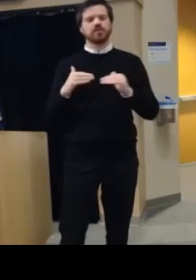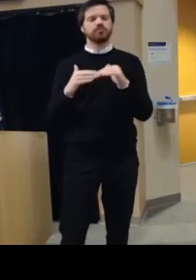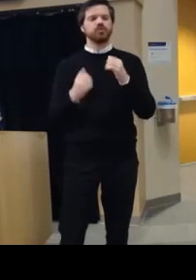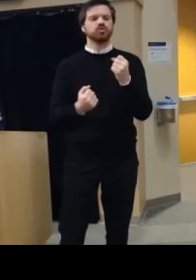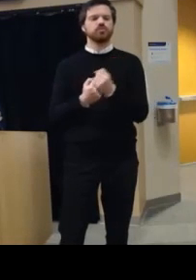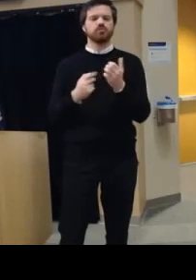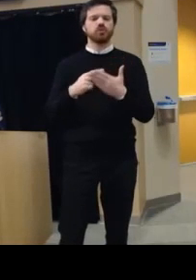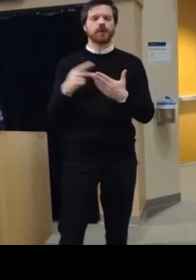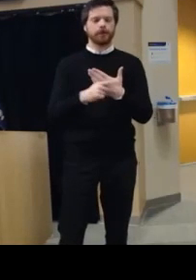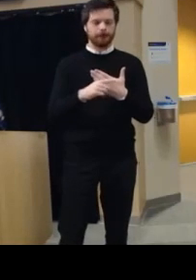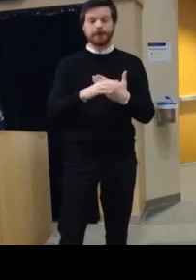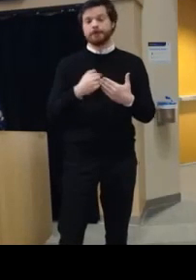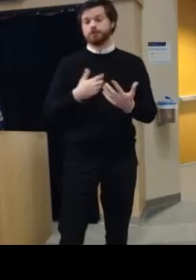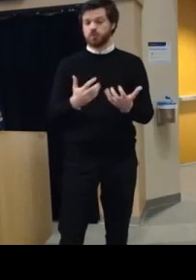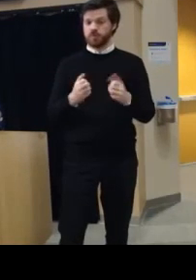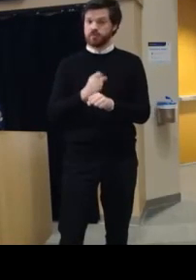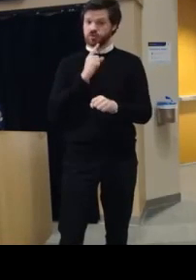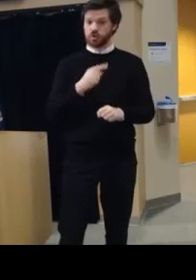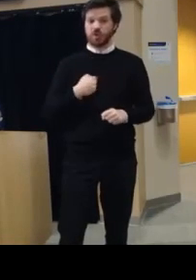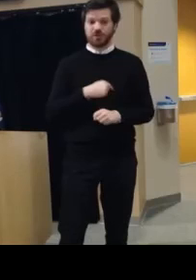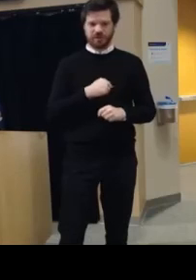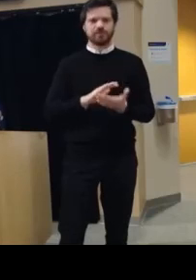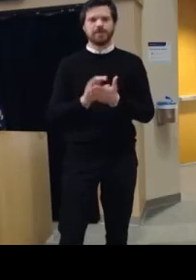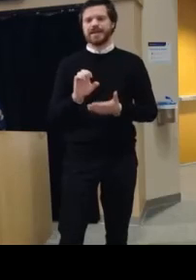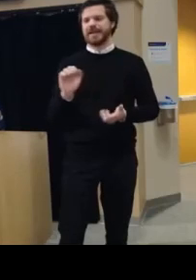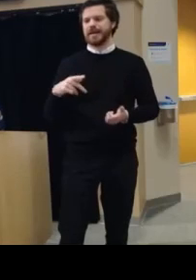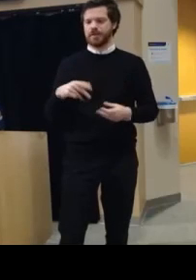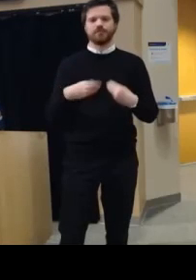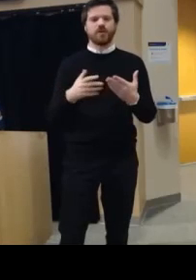programs um and we really want to make sure that we are the EAP provider of choice in our community